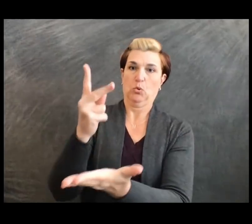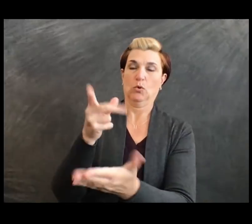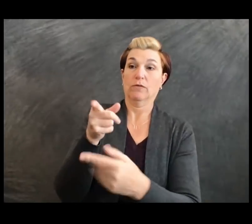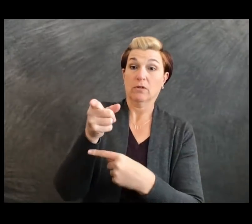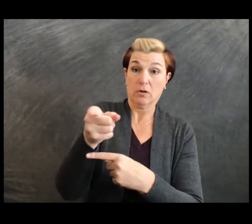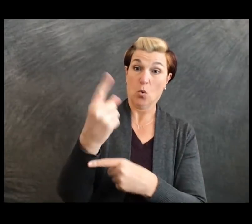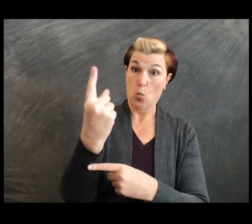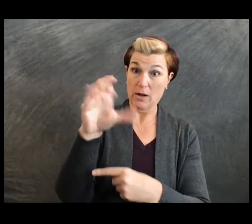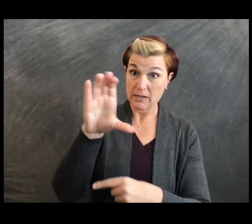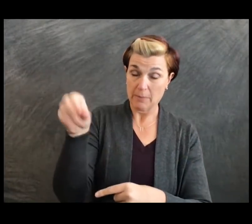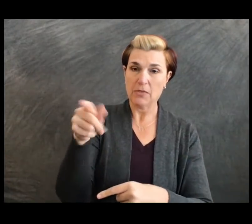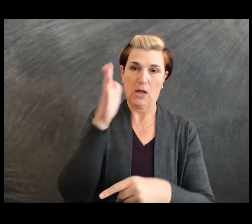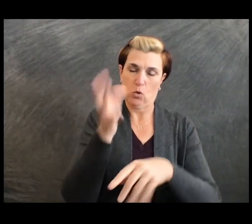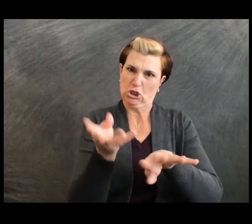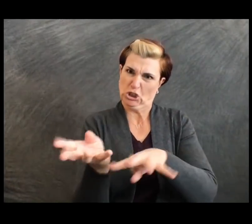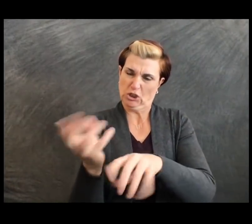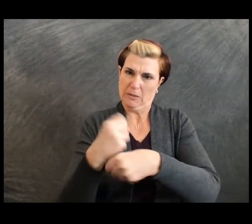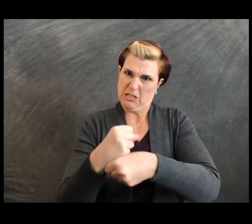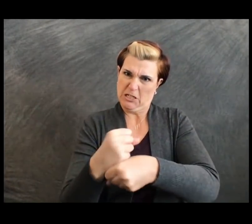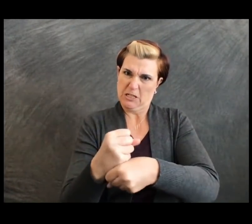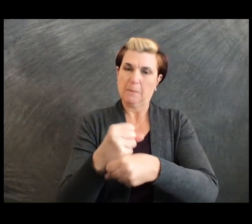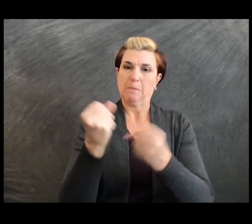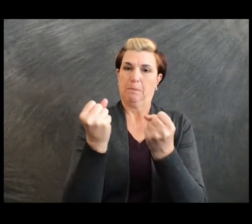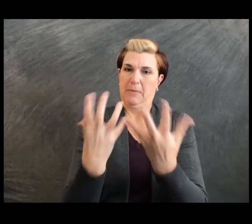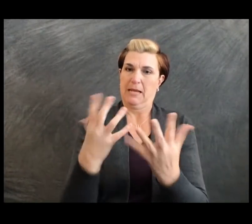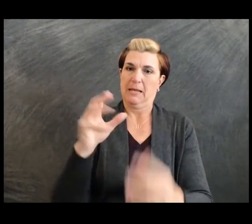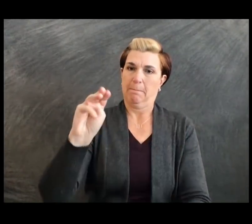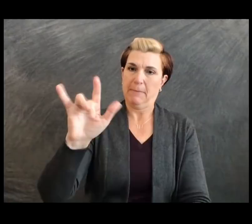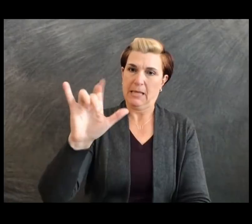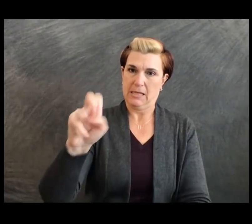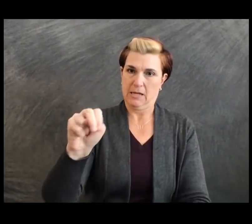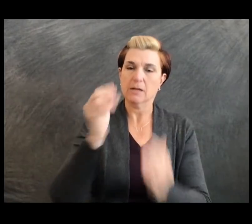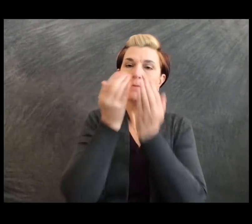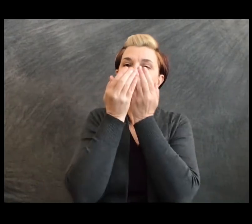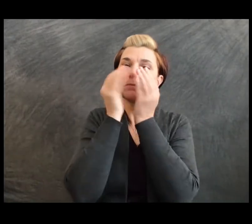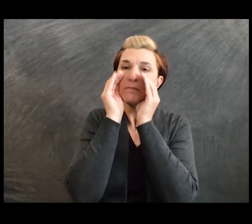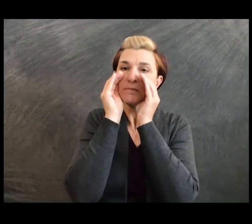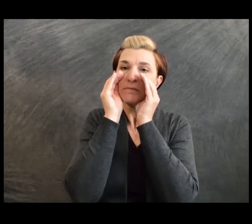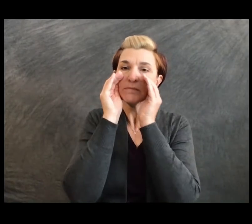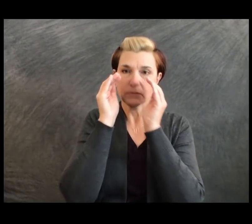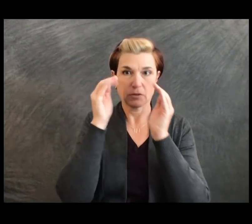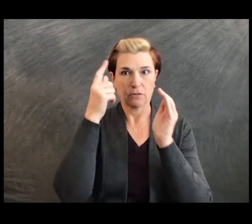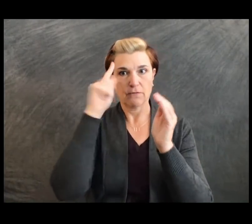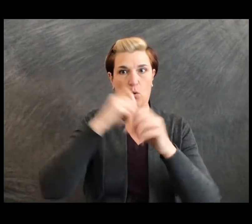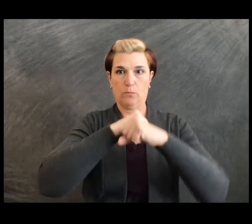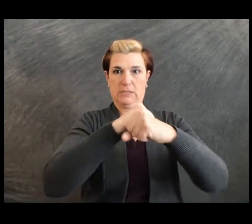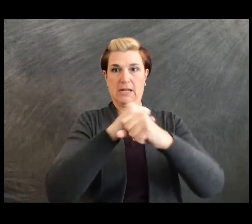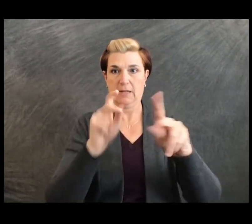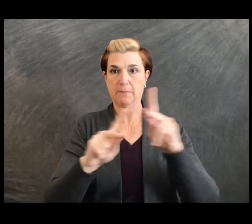in a matter of weeks for the American people the pastors we spoke to we we